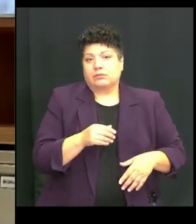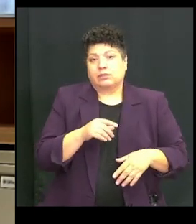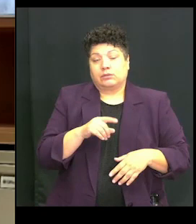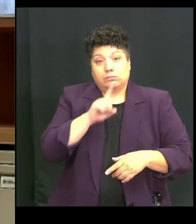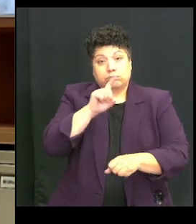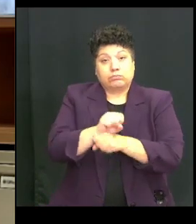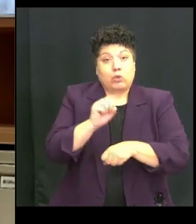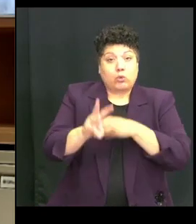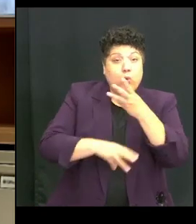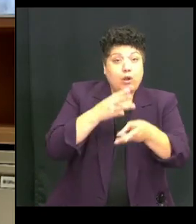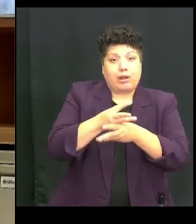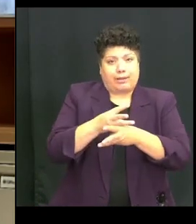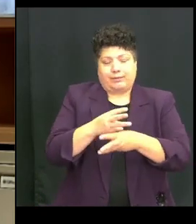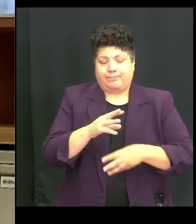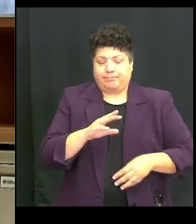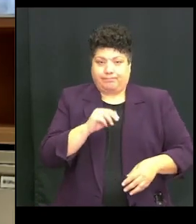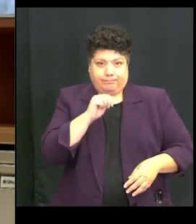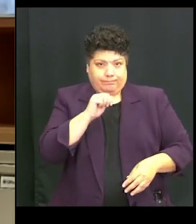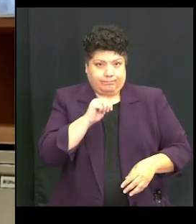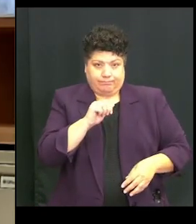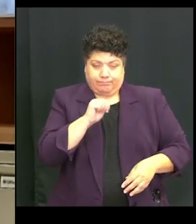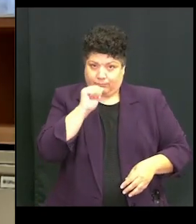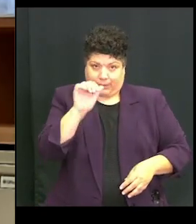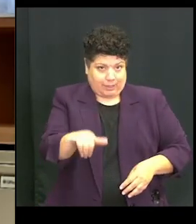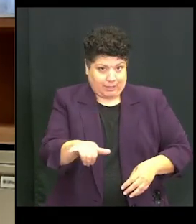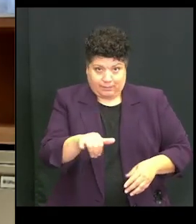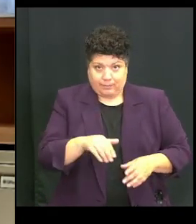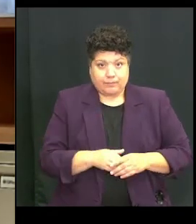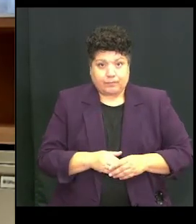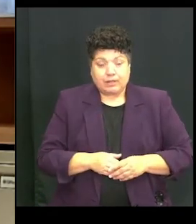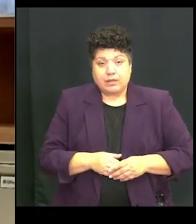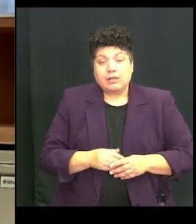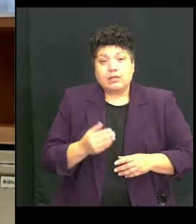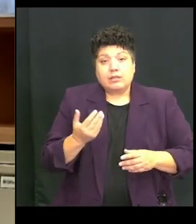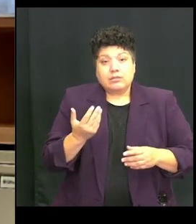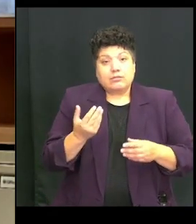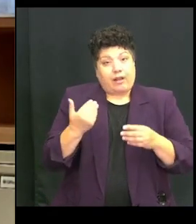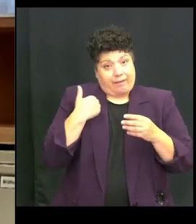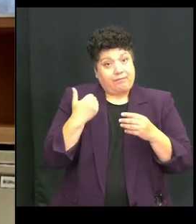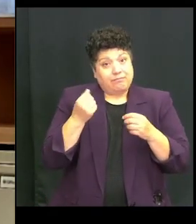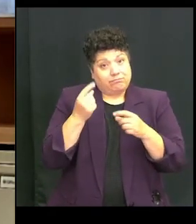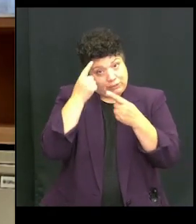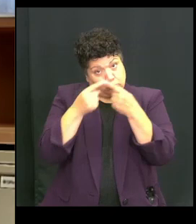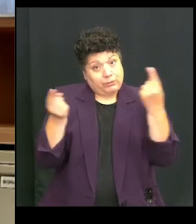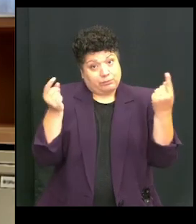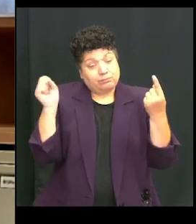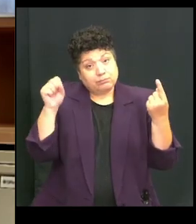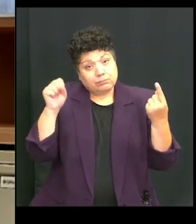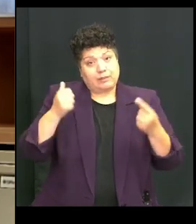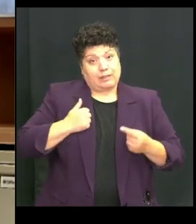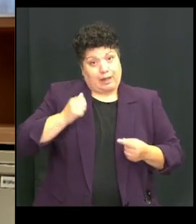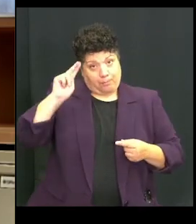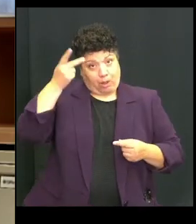But that being said, there is more disagreement out there in Canadian politics than there used to be.